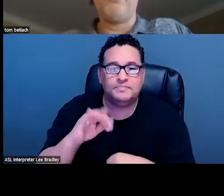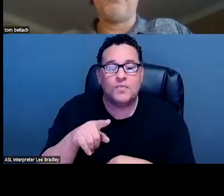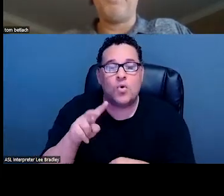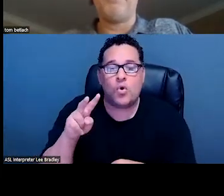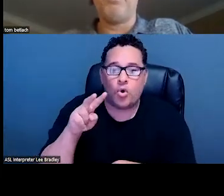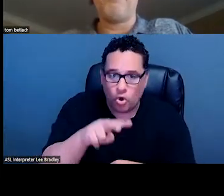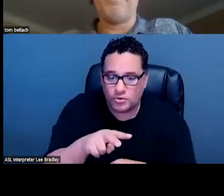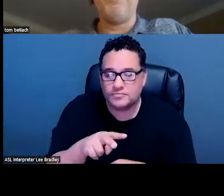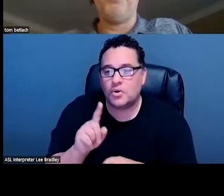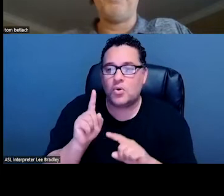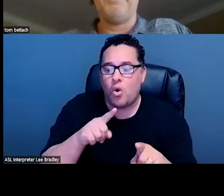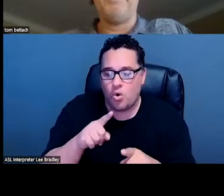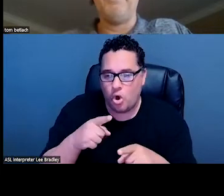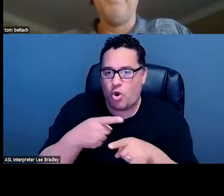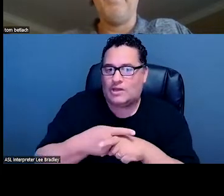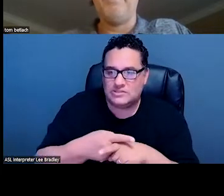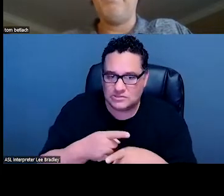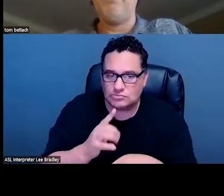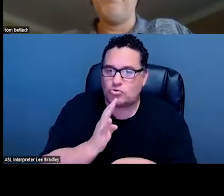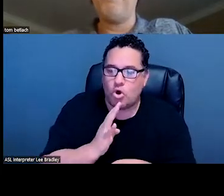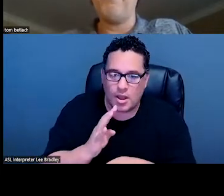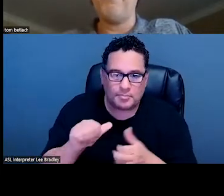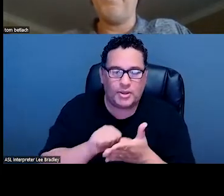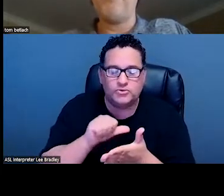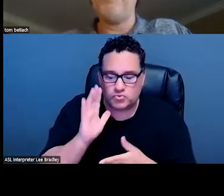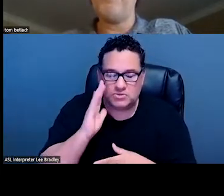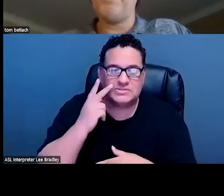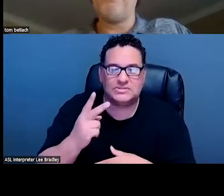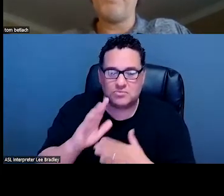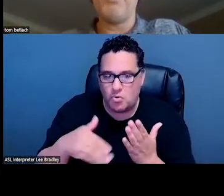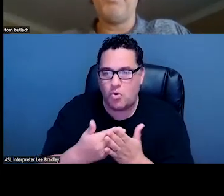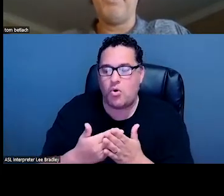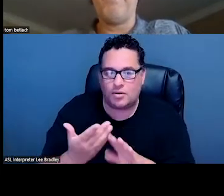THE CRISIS TALK PAGE YOU WILL SEE, ALL OF THE DIFFERENT, PREVIOUS CONVERSATIONS THAT WE HAVE